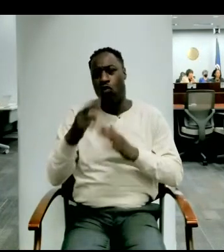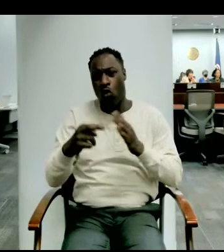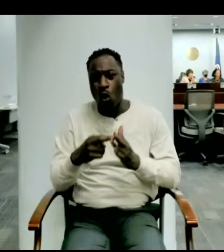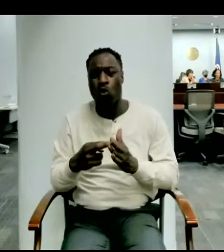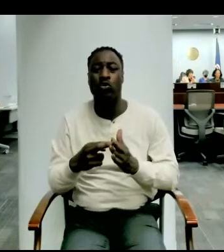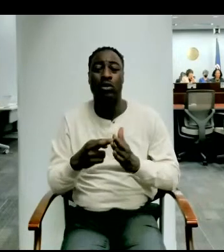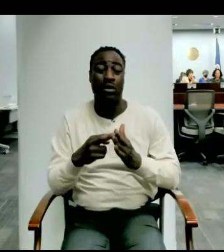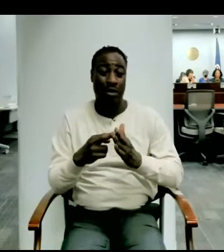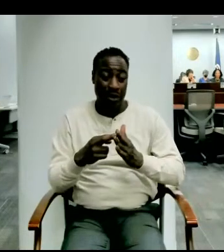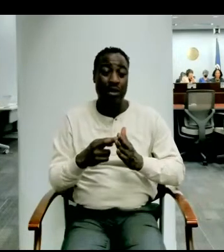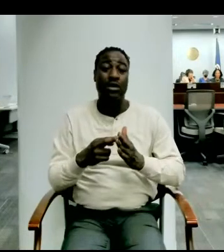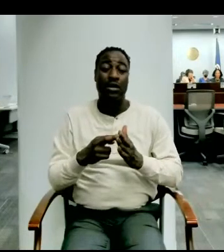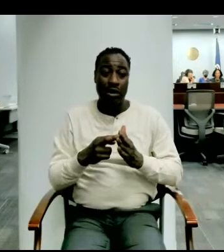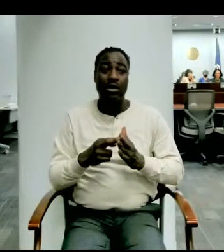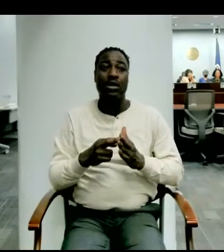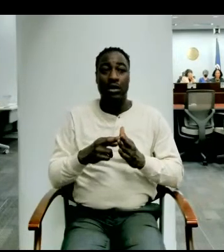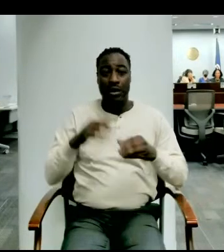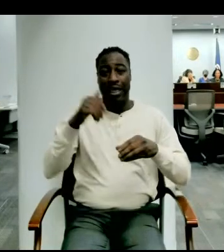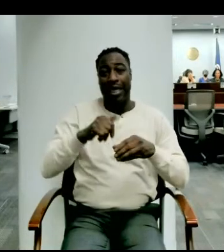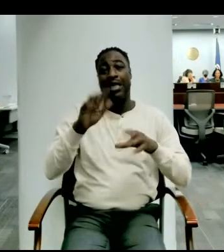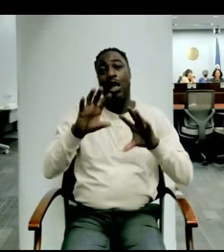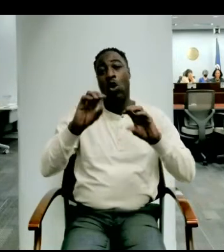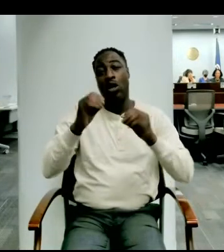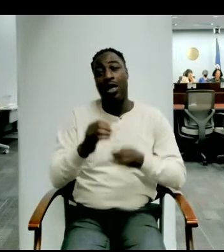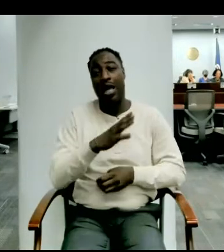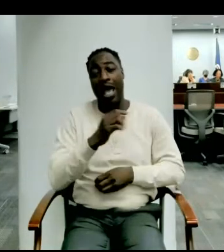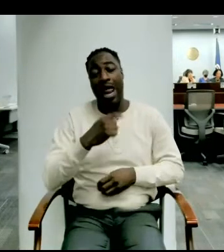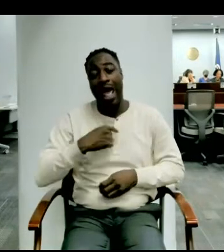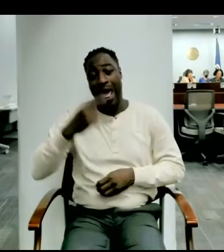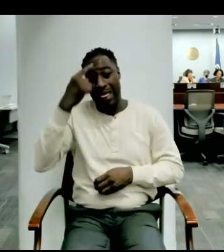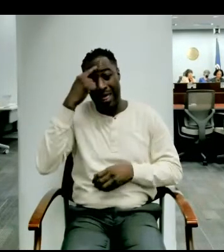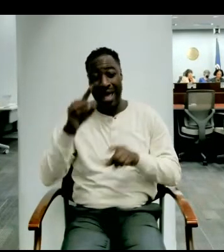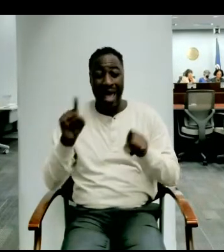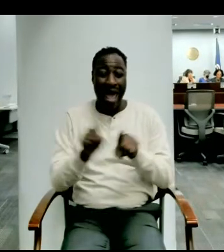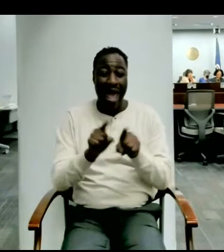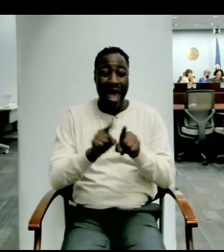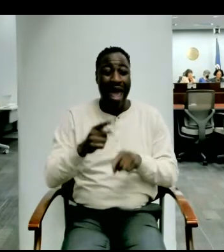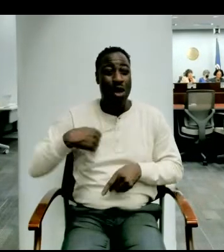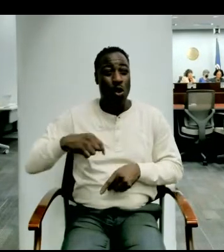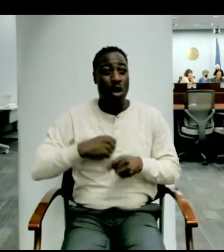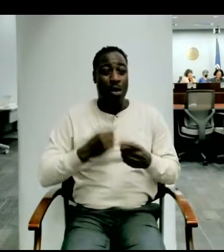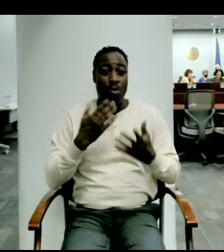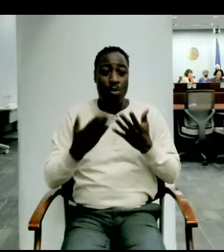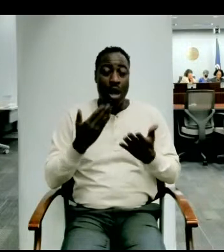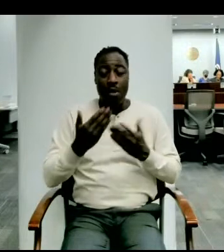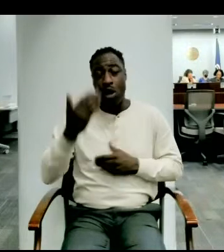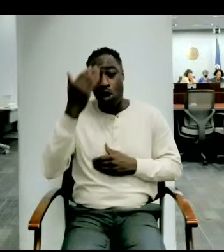to play in their organ fetal circulations. And I think as we perhaps knew but now fully appreciate